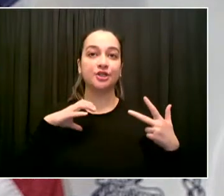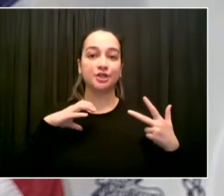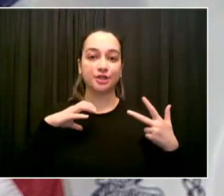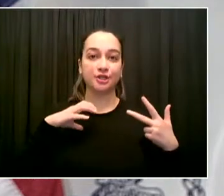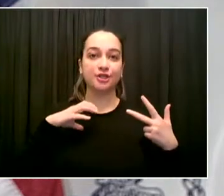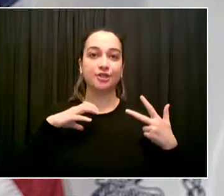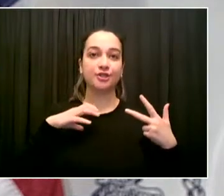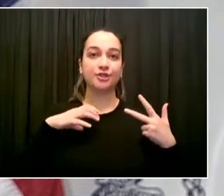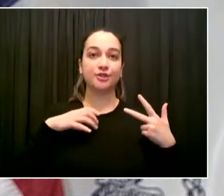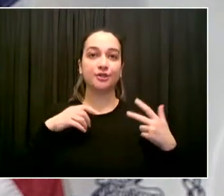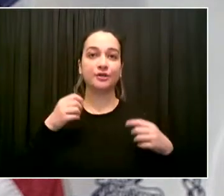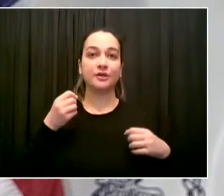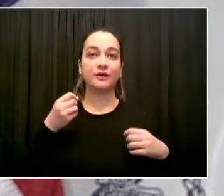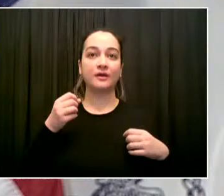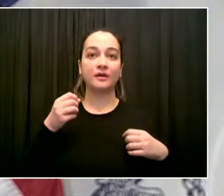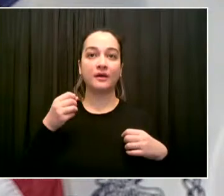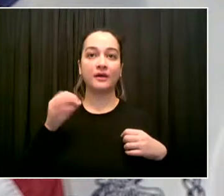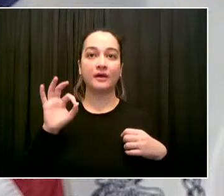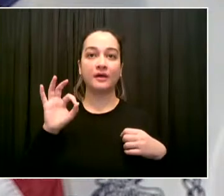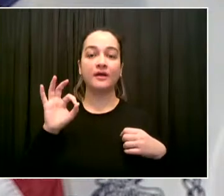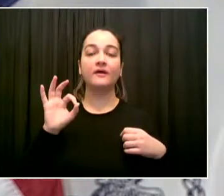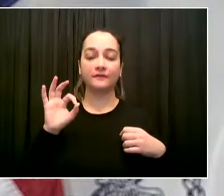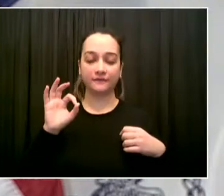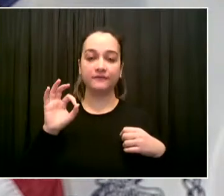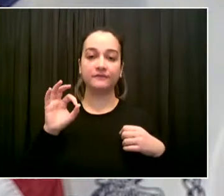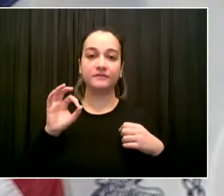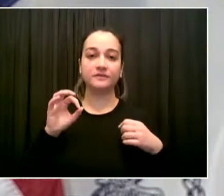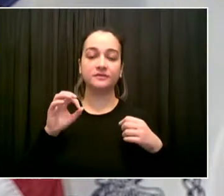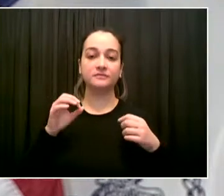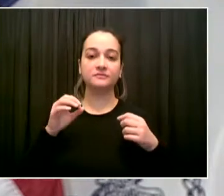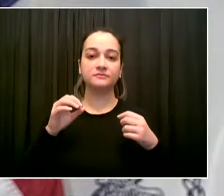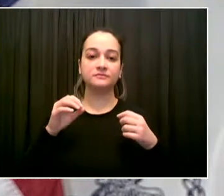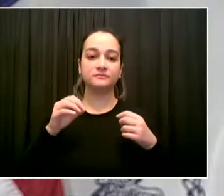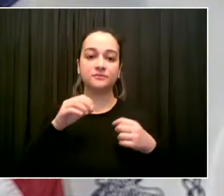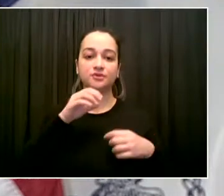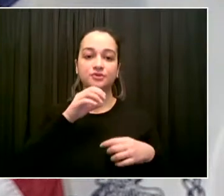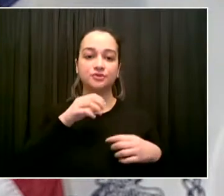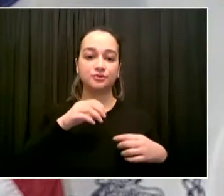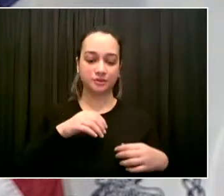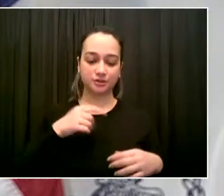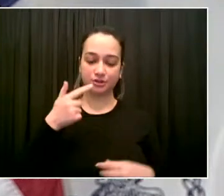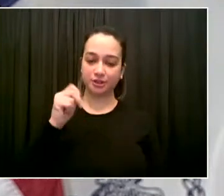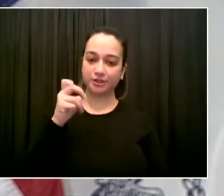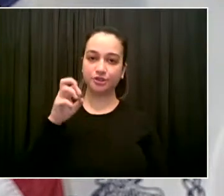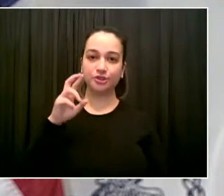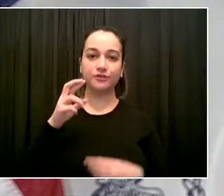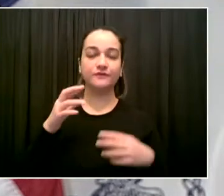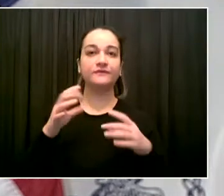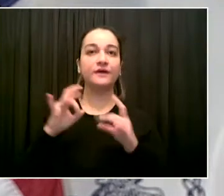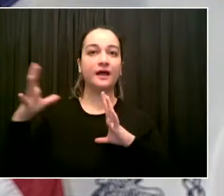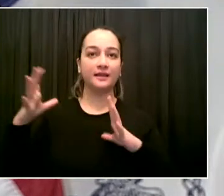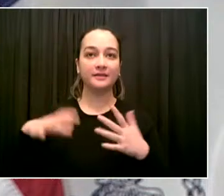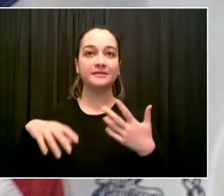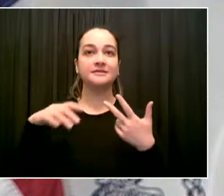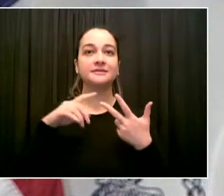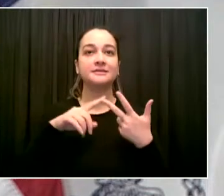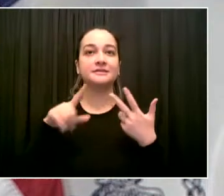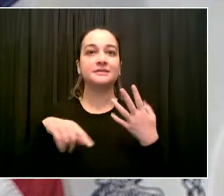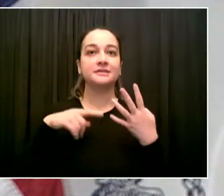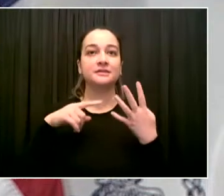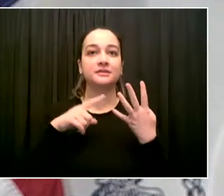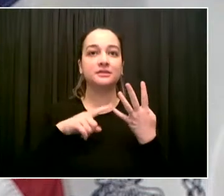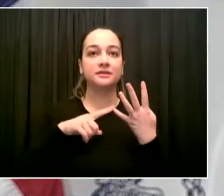KATZ, ASH